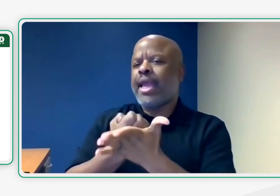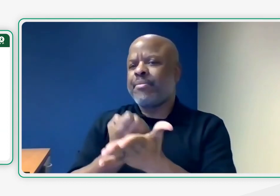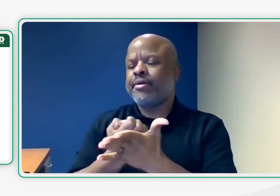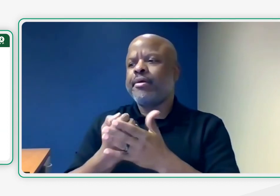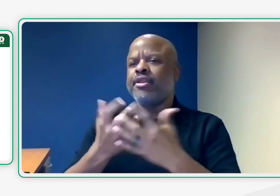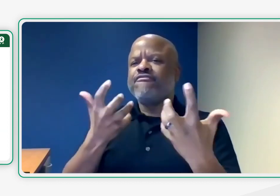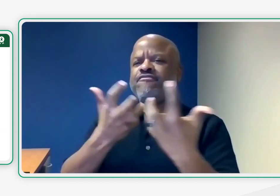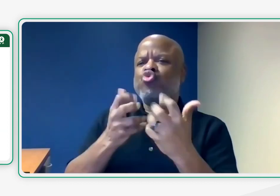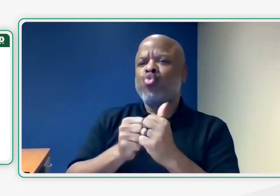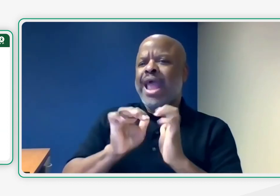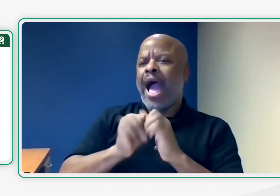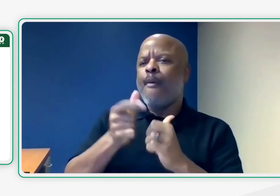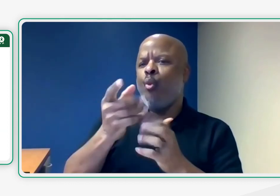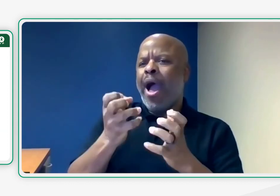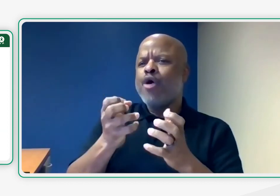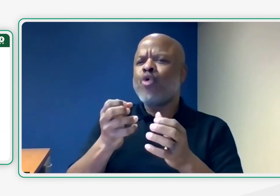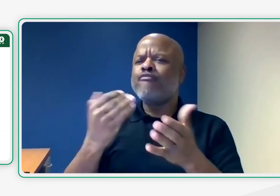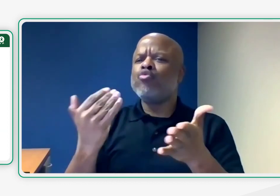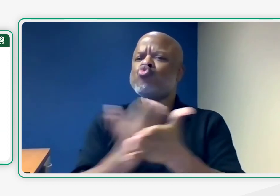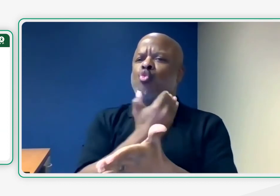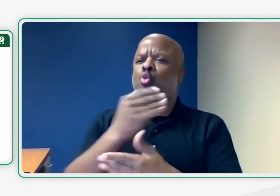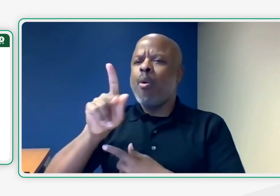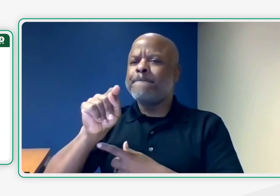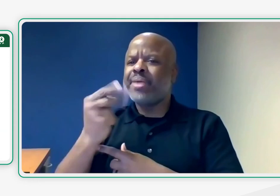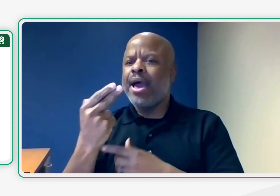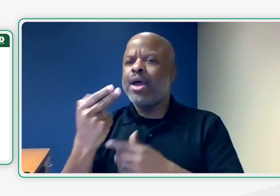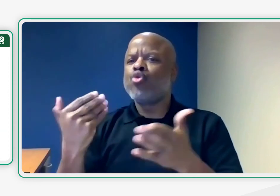This has been really helpful for me. And, paired with behavioral economics,